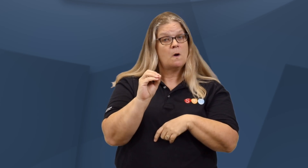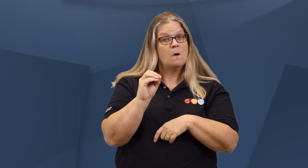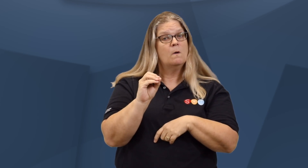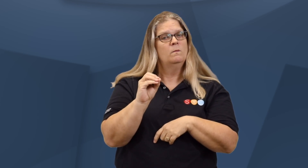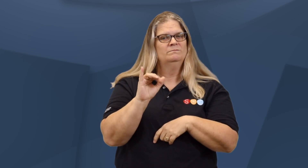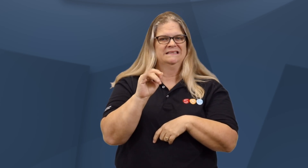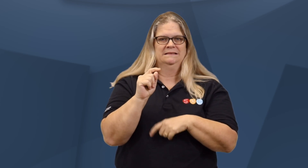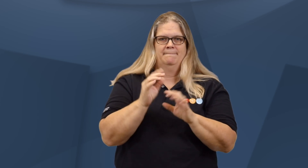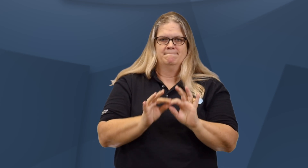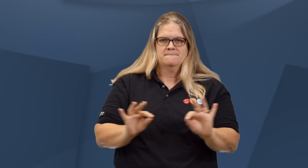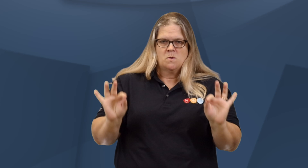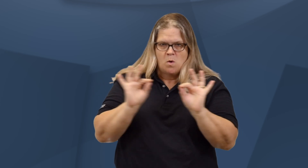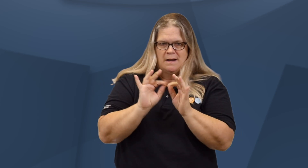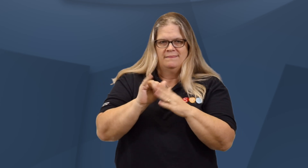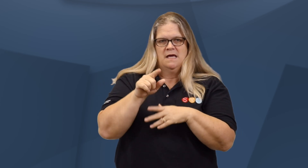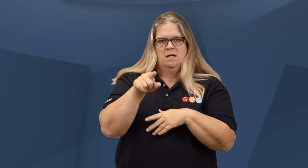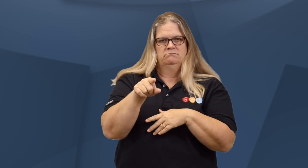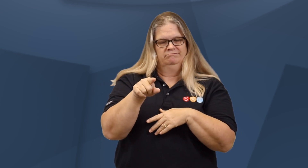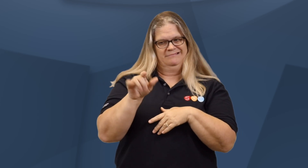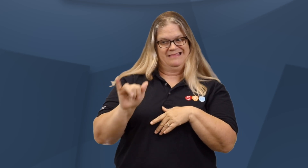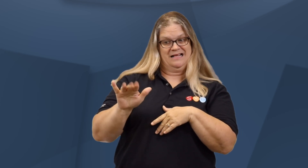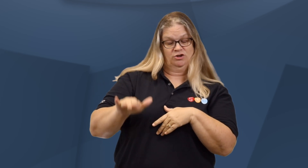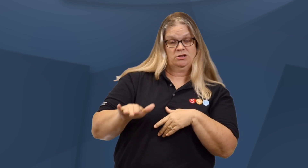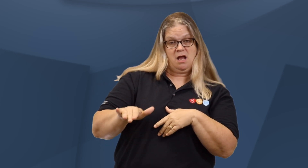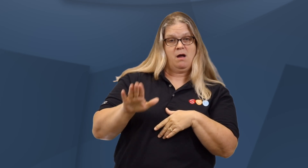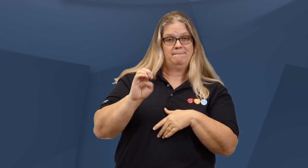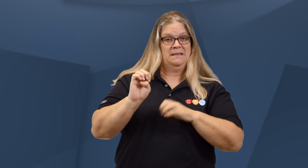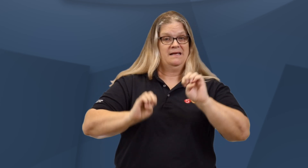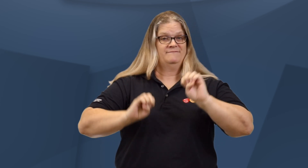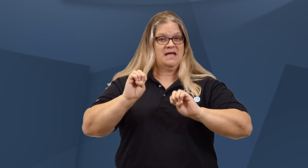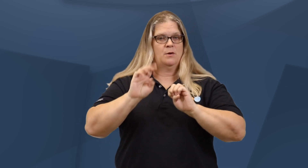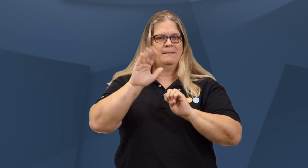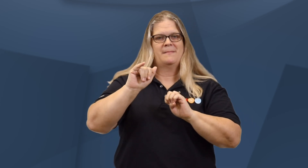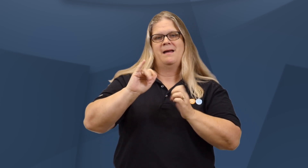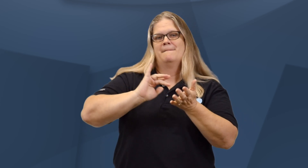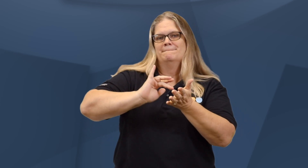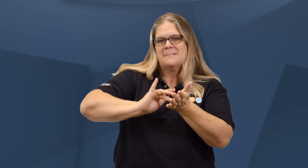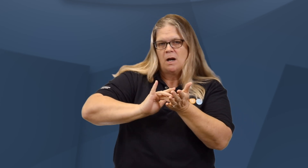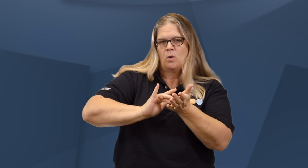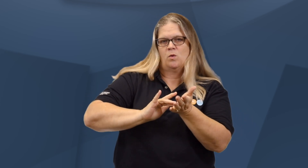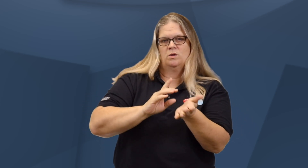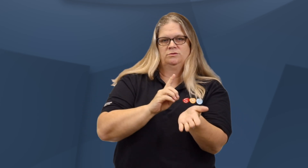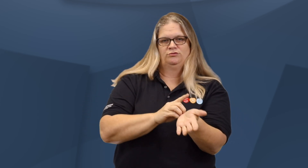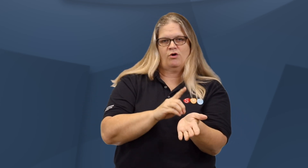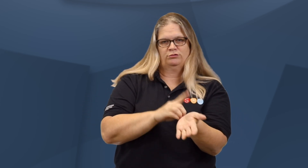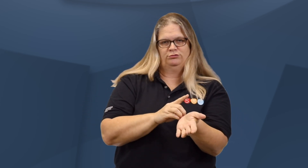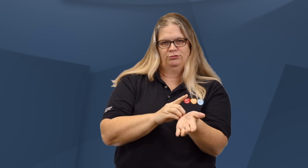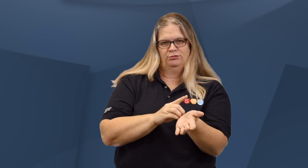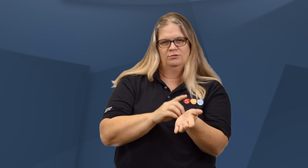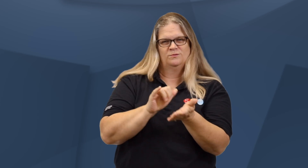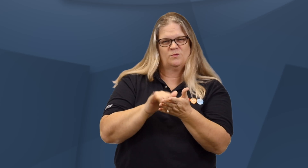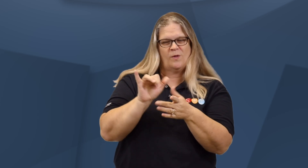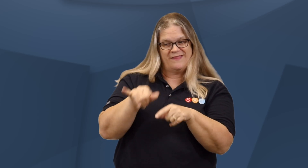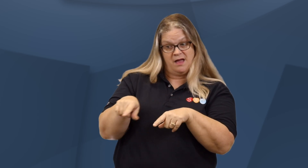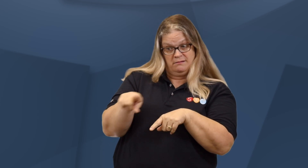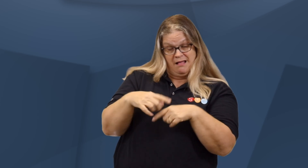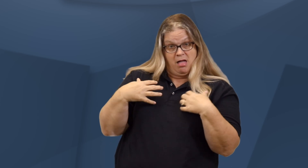So, it's important that the child be evaluated by a medical doctor to ensure